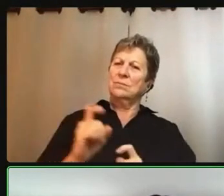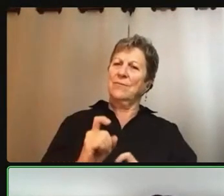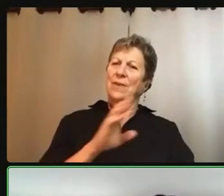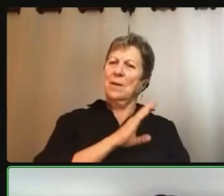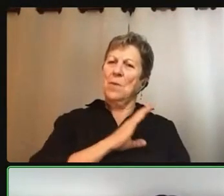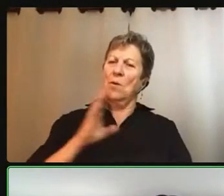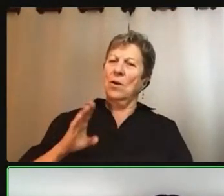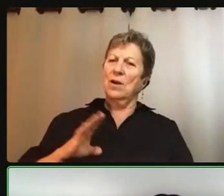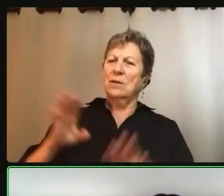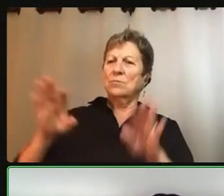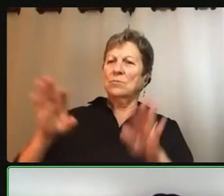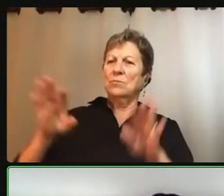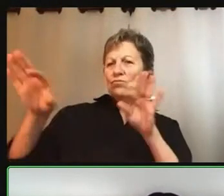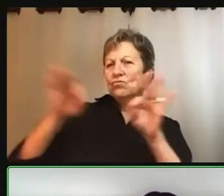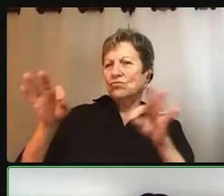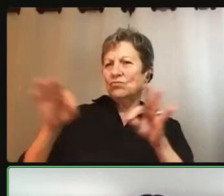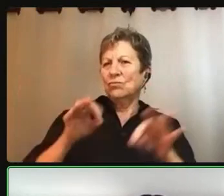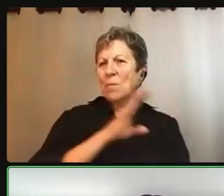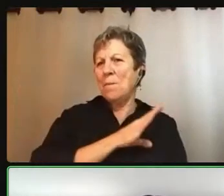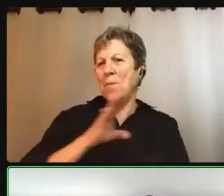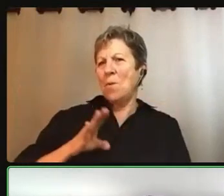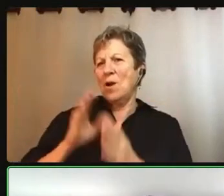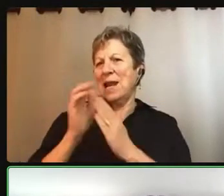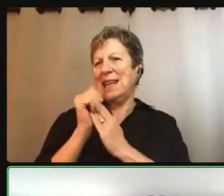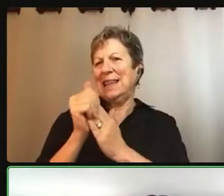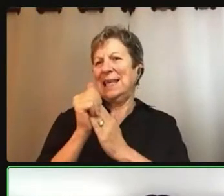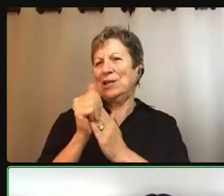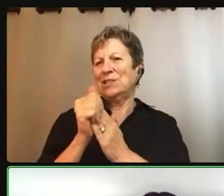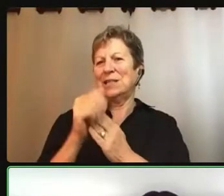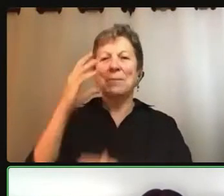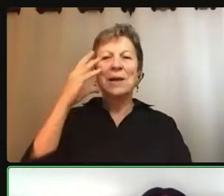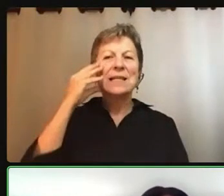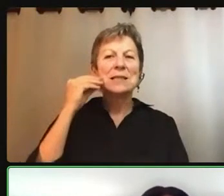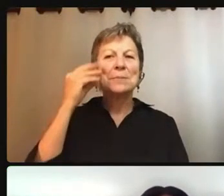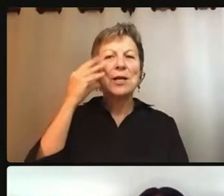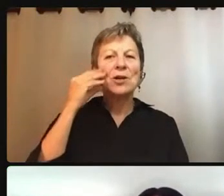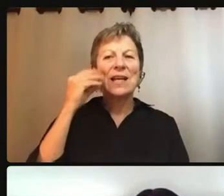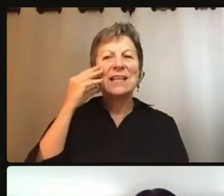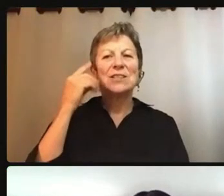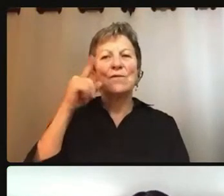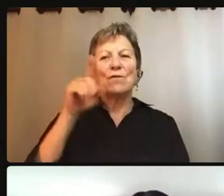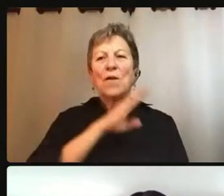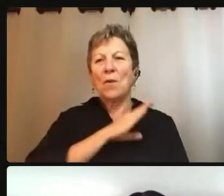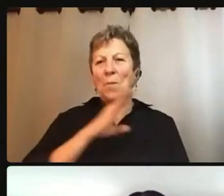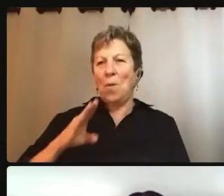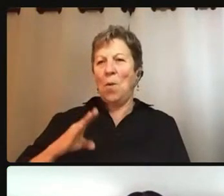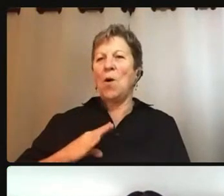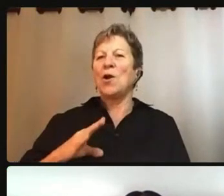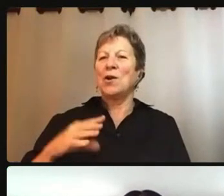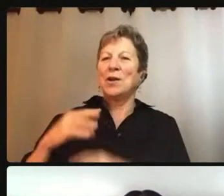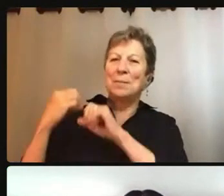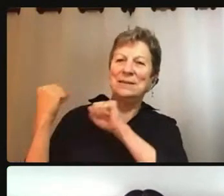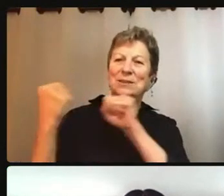NOTES. ALL RIGHT. SECOND QUESTION. SHARE HOW YOU WILL CONTRIBUTE AS A MEMBER OF THE BOARD